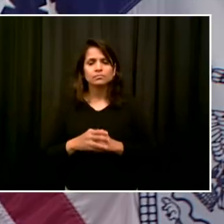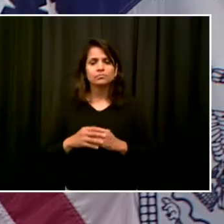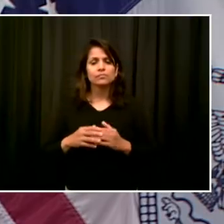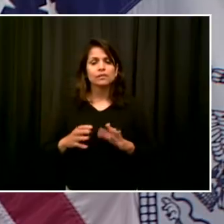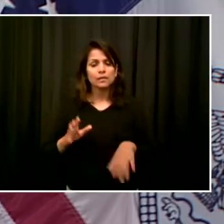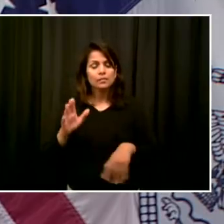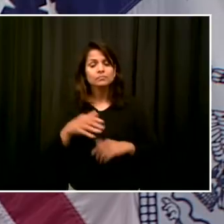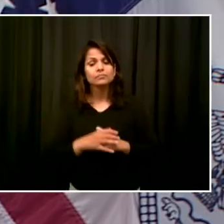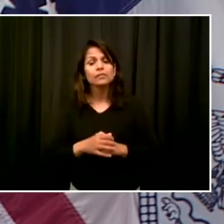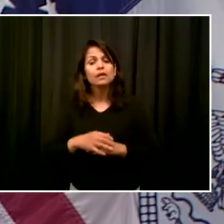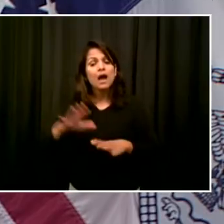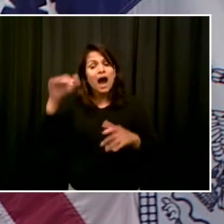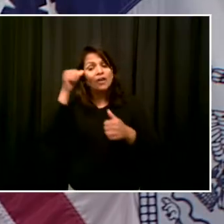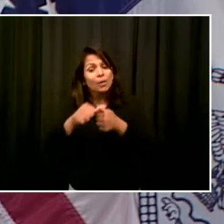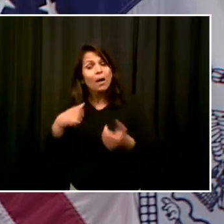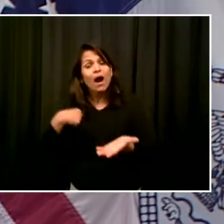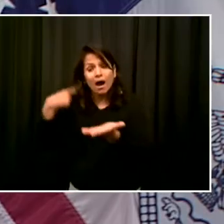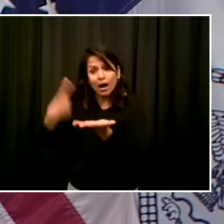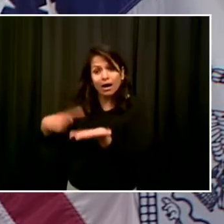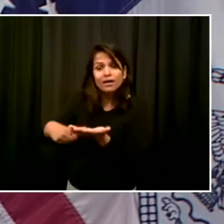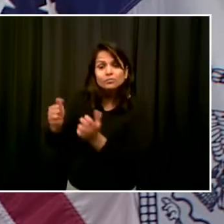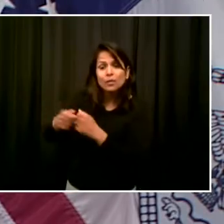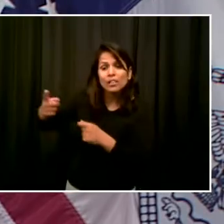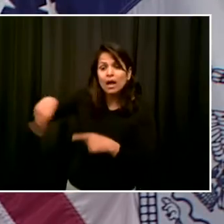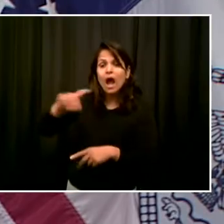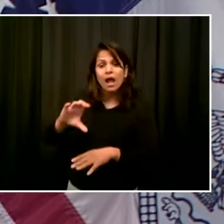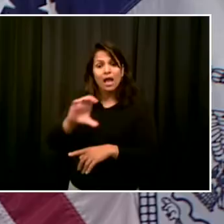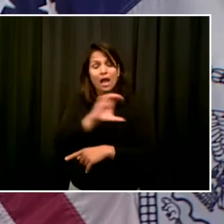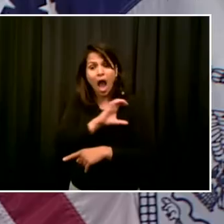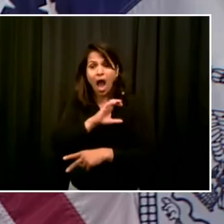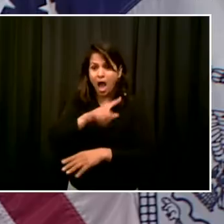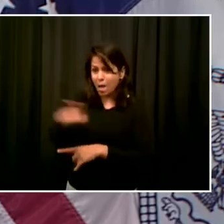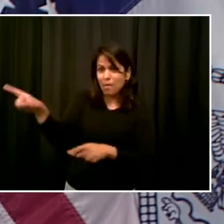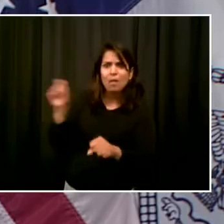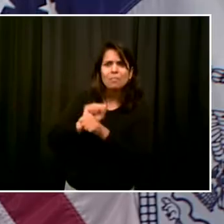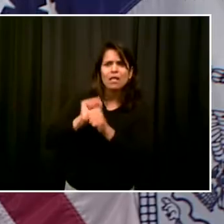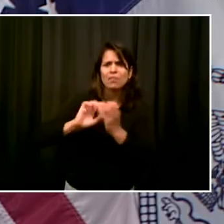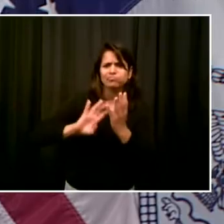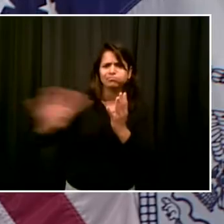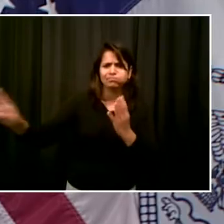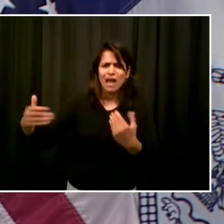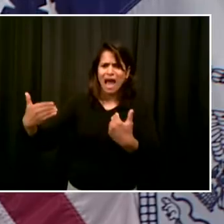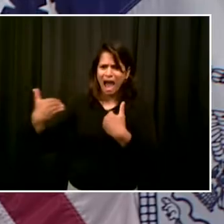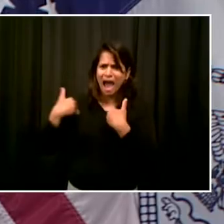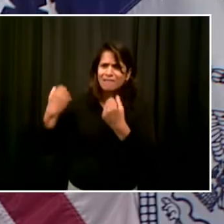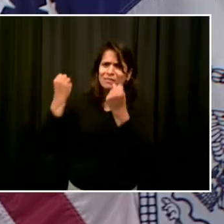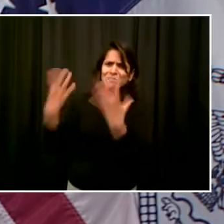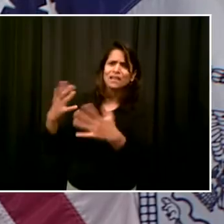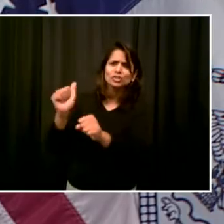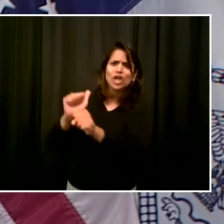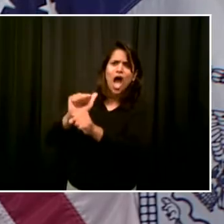AND WE ARE ASKING A LOT OF THE NYPD. IT'S A TIMINE HISTORY WHE ERWE ARE ASKING A LOT OF EVERYBODY IN